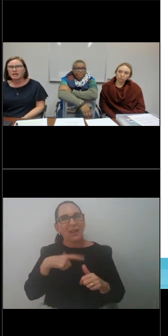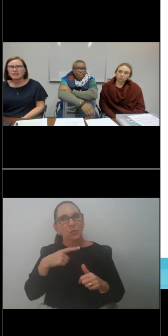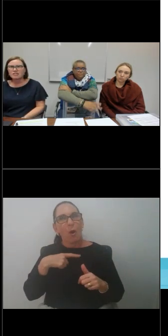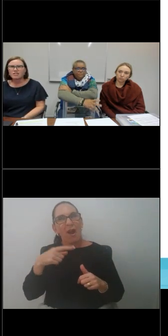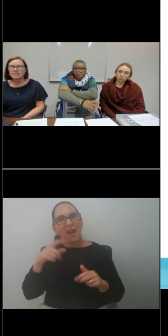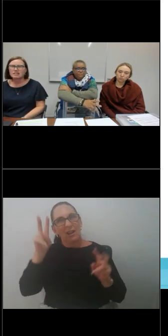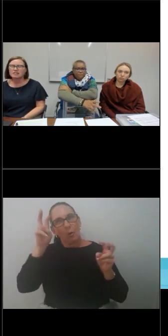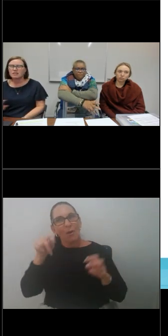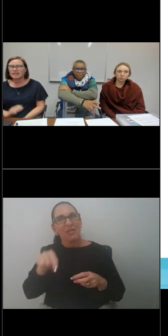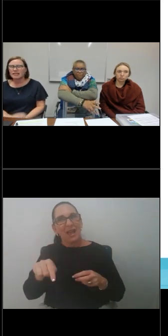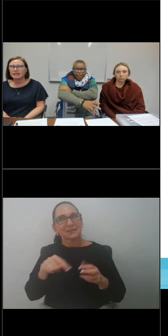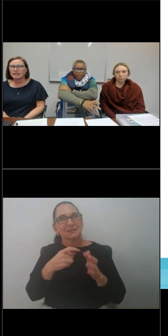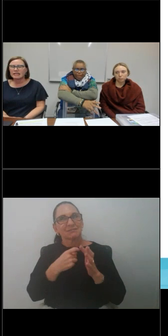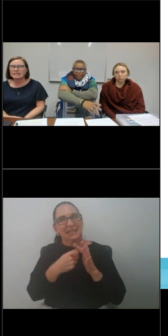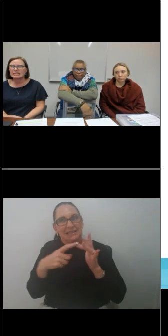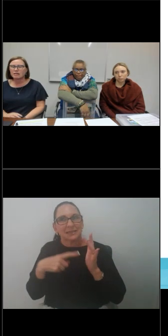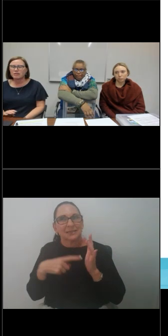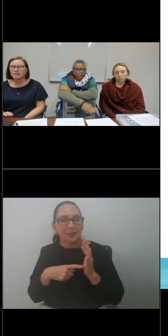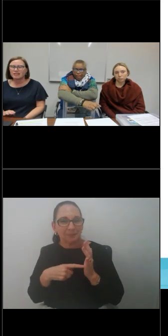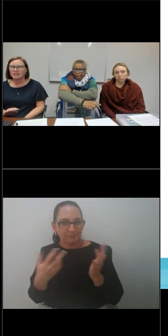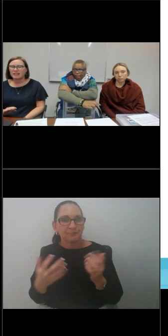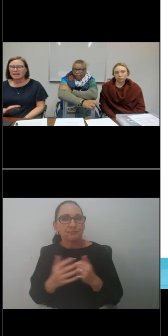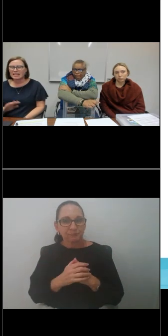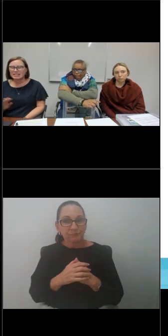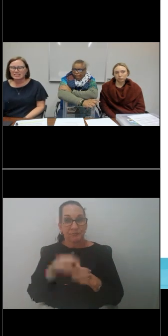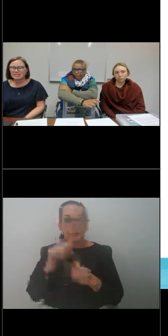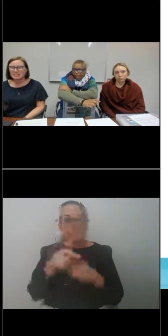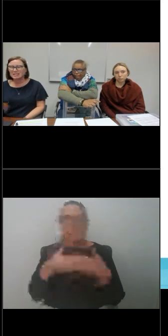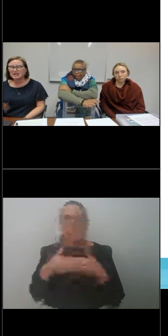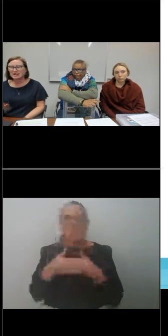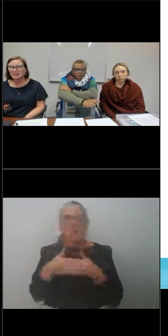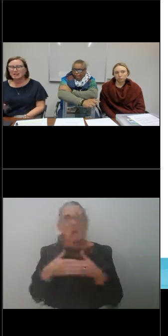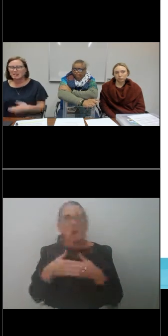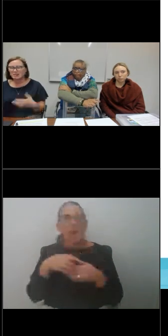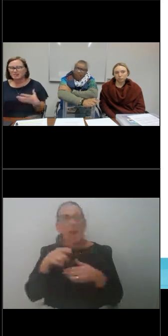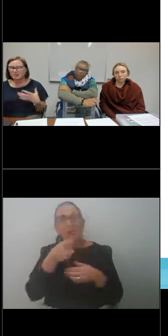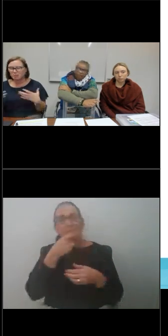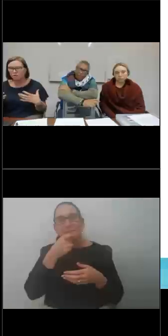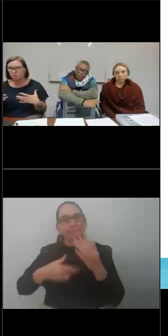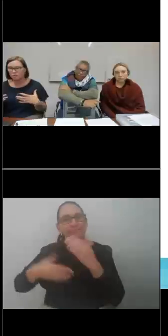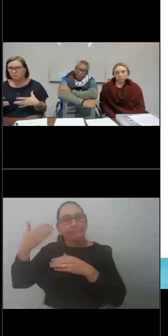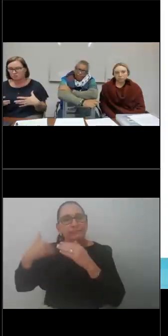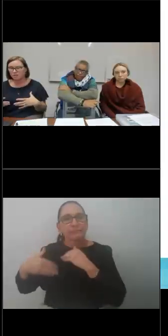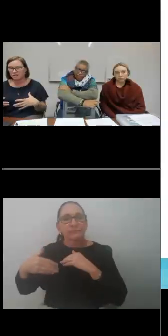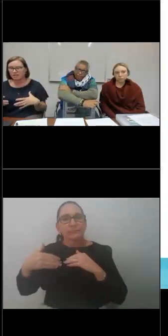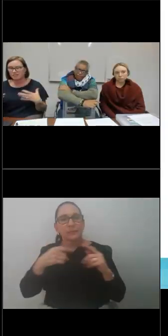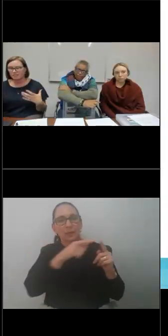and so this slide here is a bit of a a history and a timeline of the Blurred Borders project in